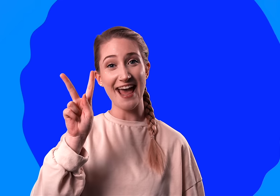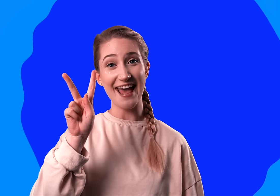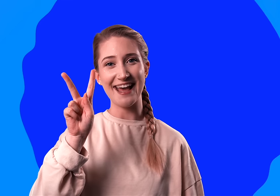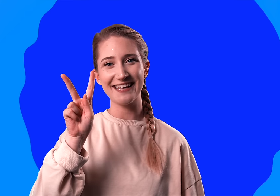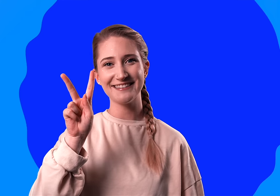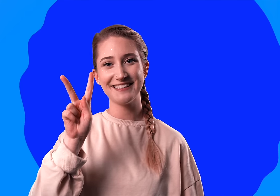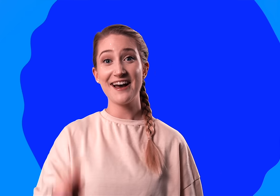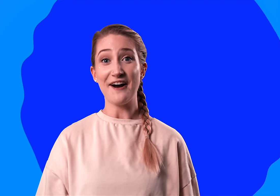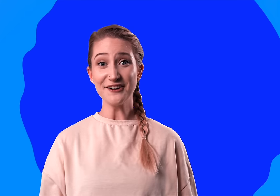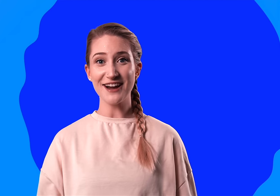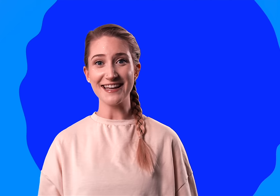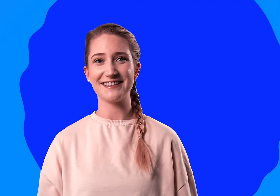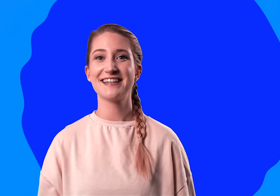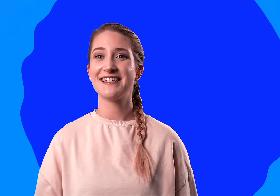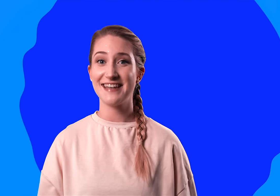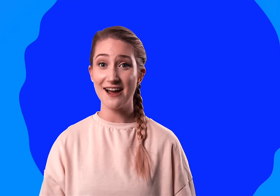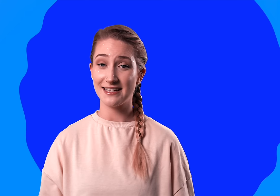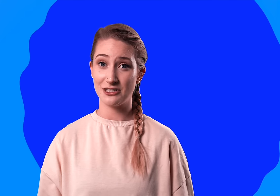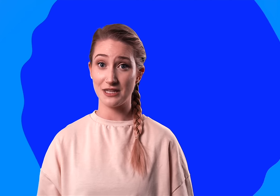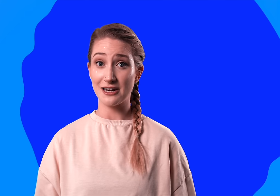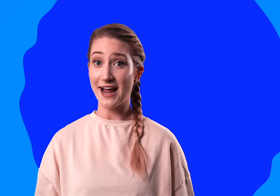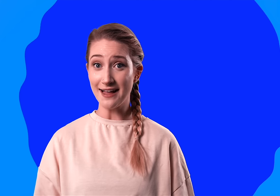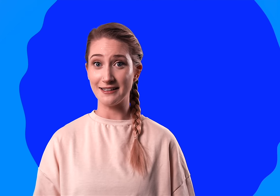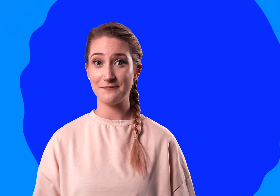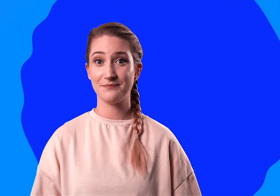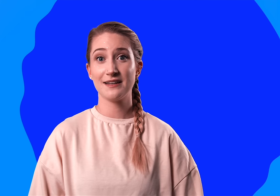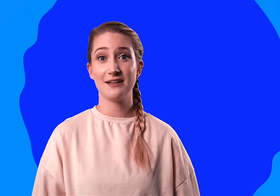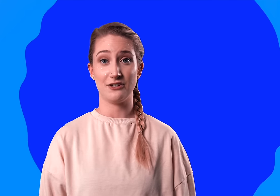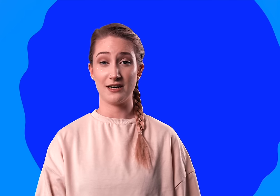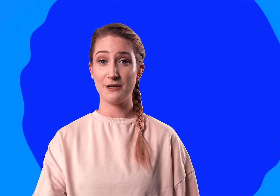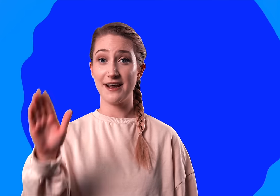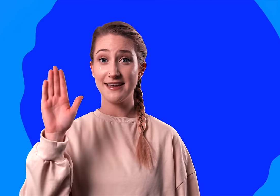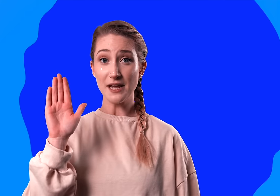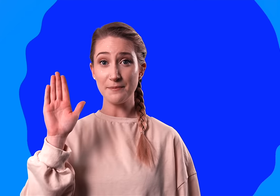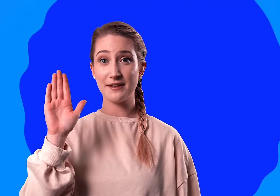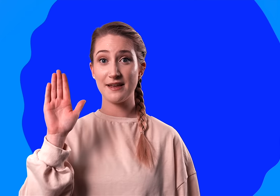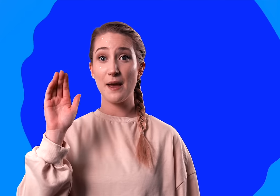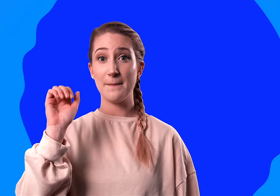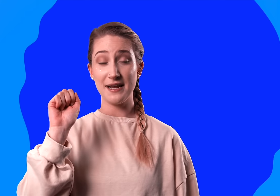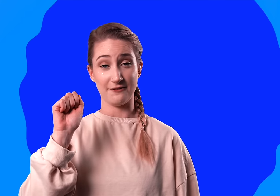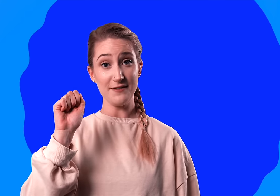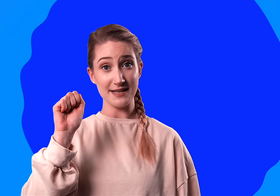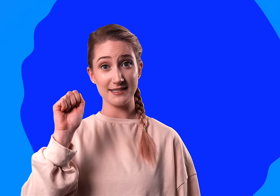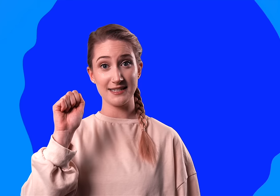K. Alright, now let's do the letter L. So you're gonna put your hand up, make a fist,